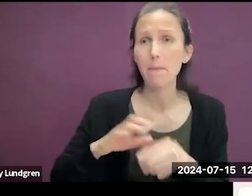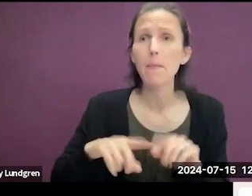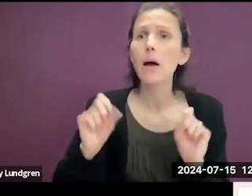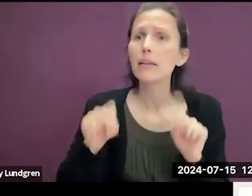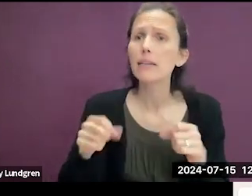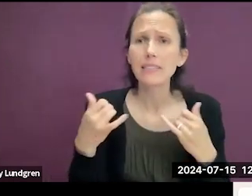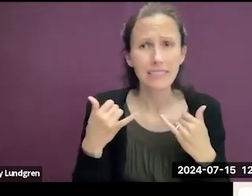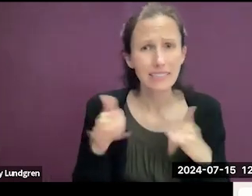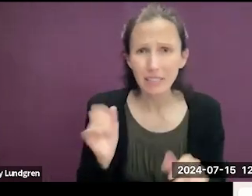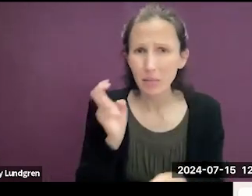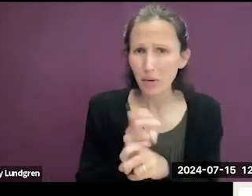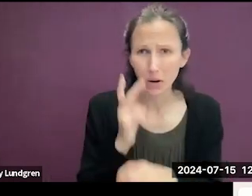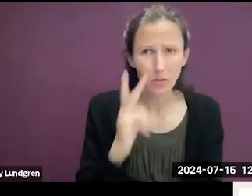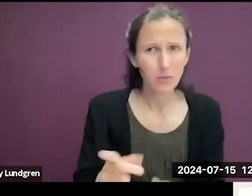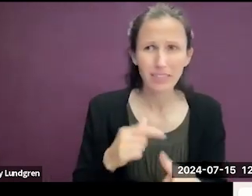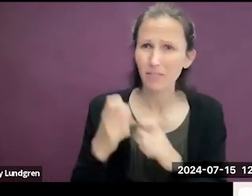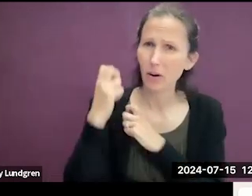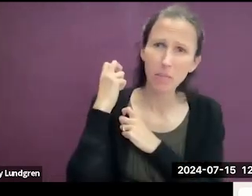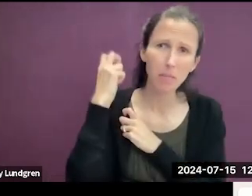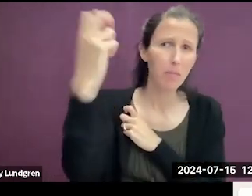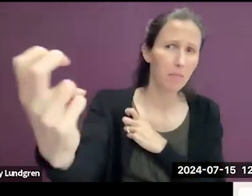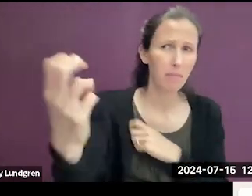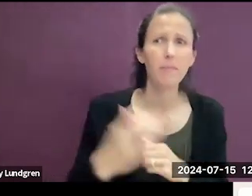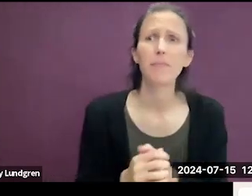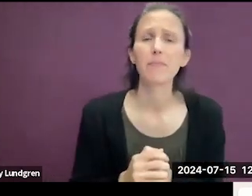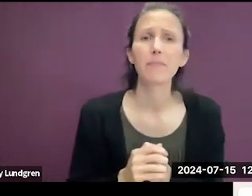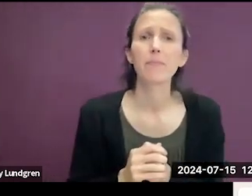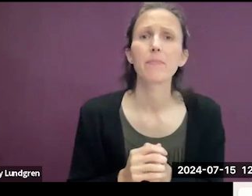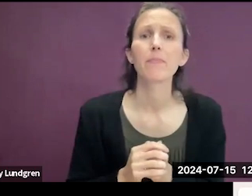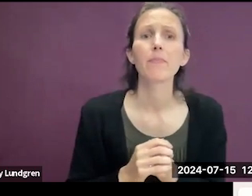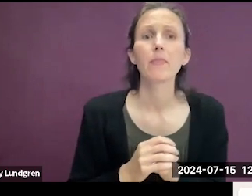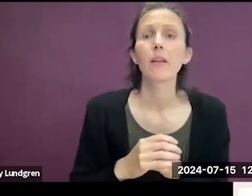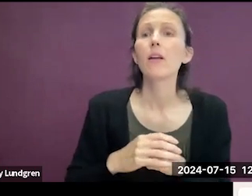to see from way back in the room. Our minimum line spacing should be 1.5.